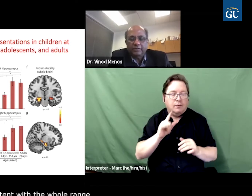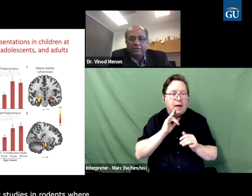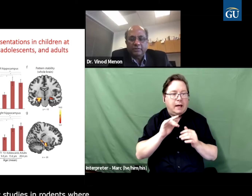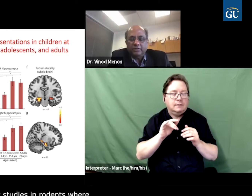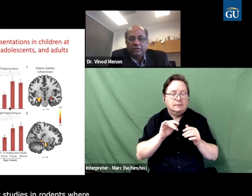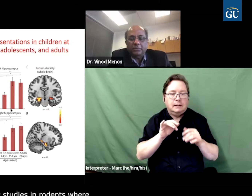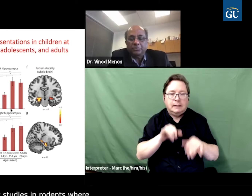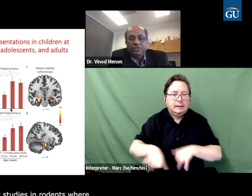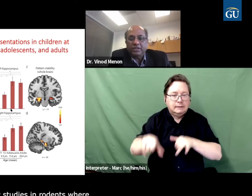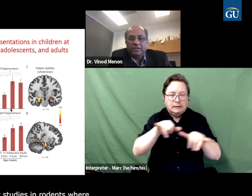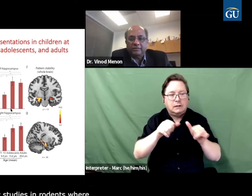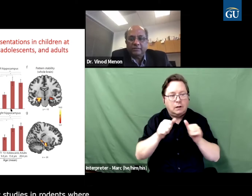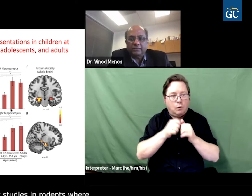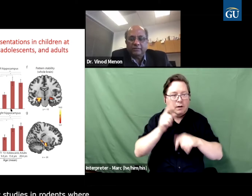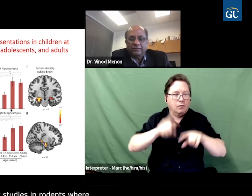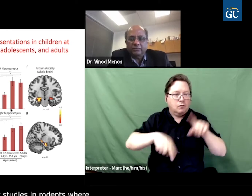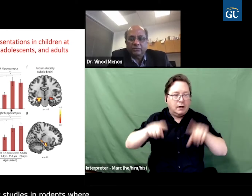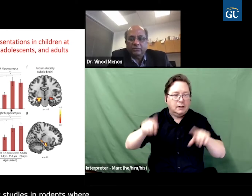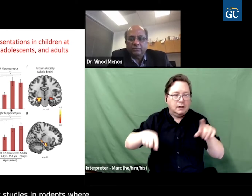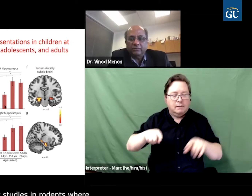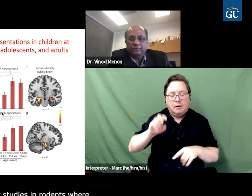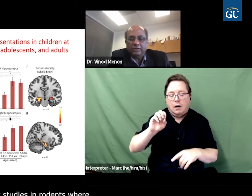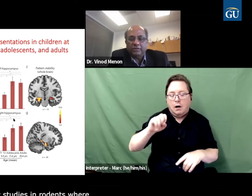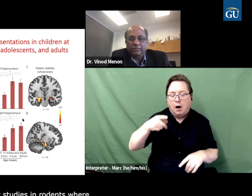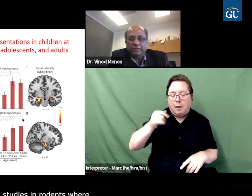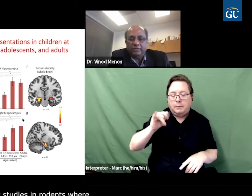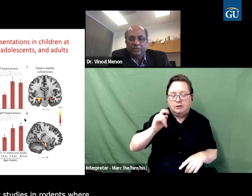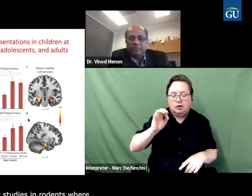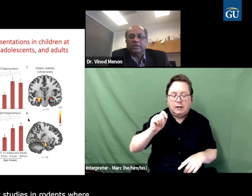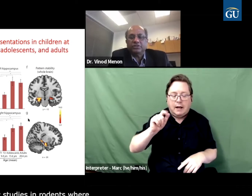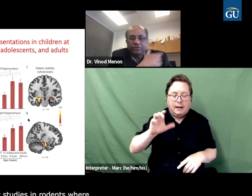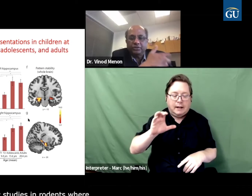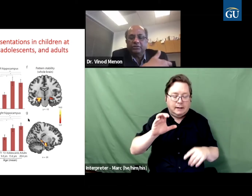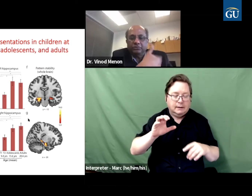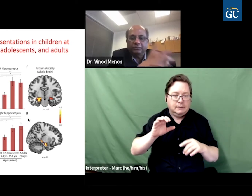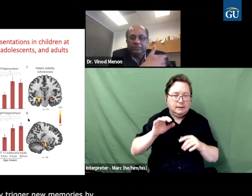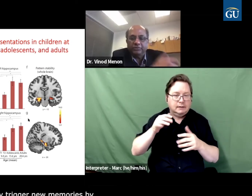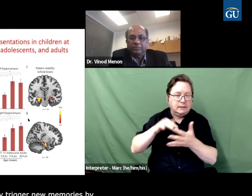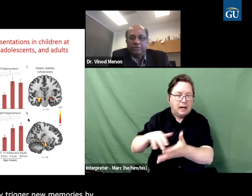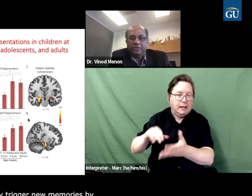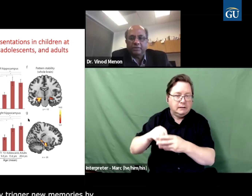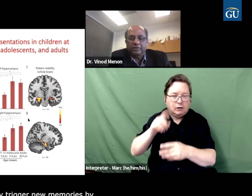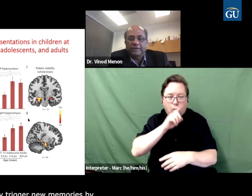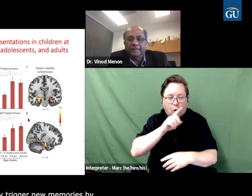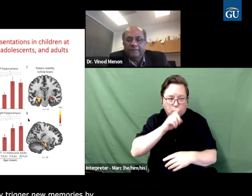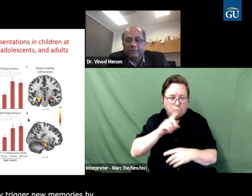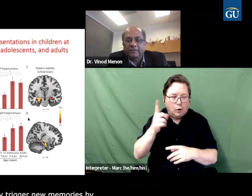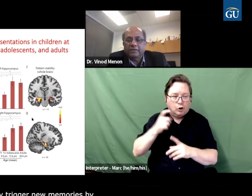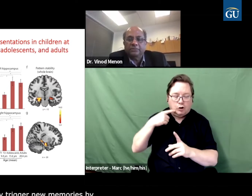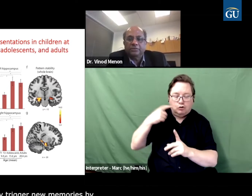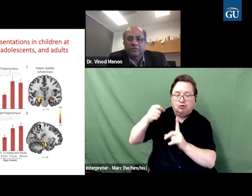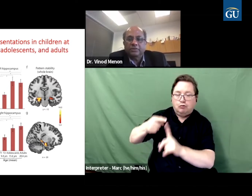of optogenetic studies in rodents where